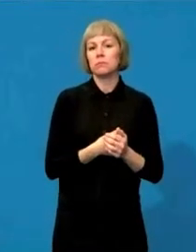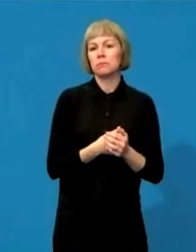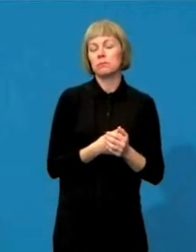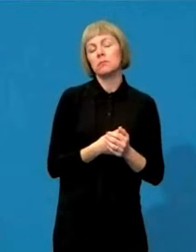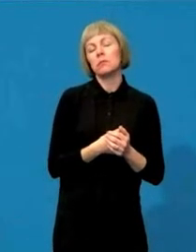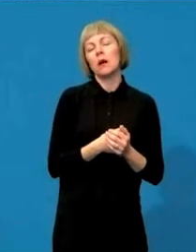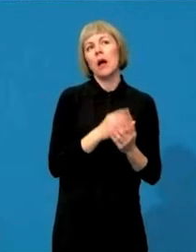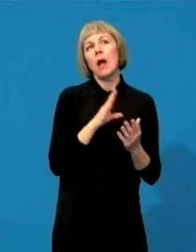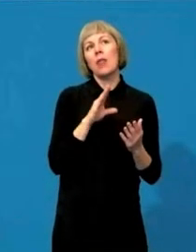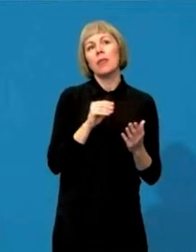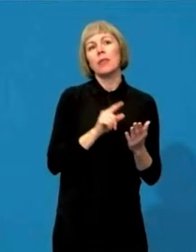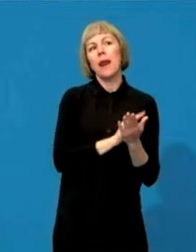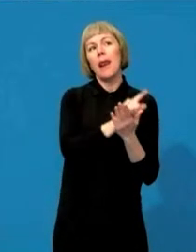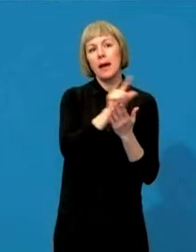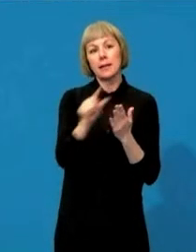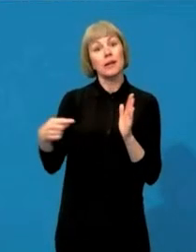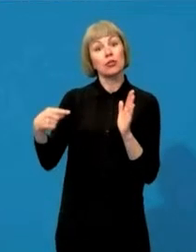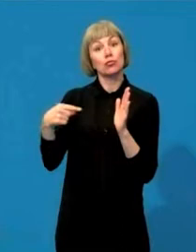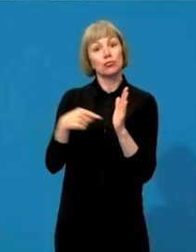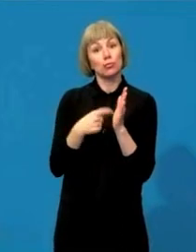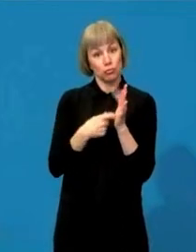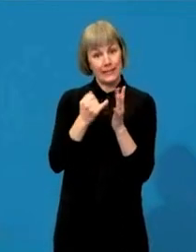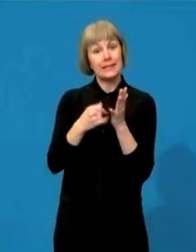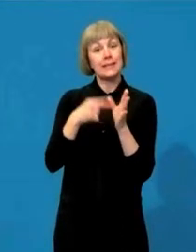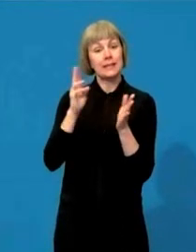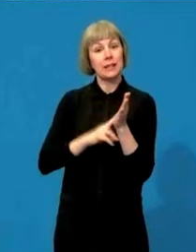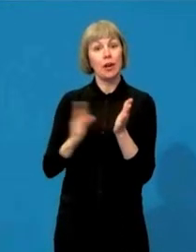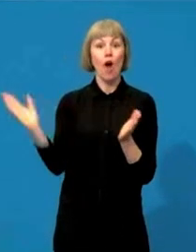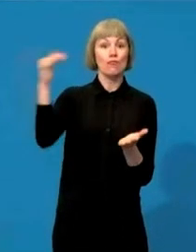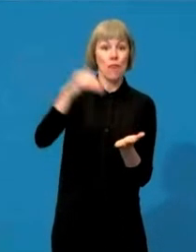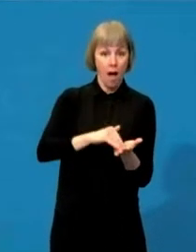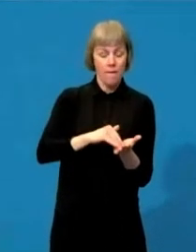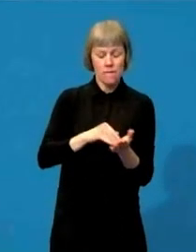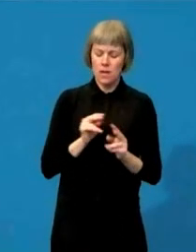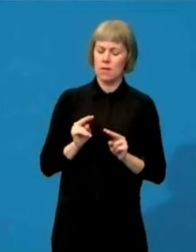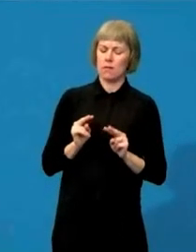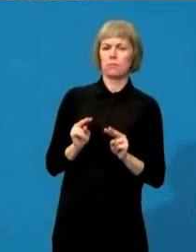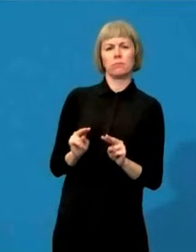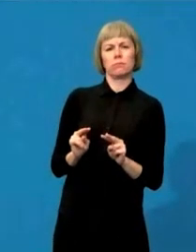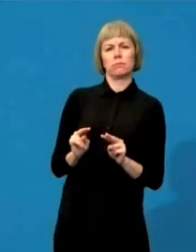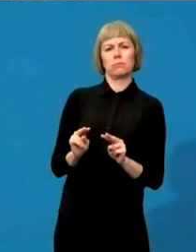But when Tristan came into our care, I noticed that there were - I mean, at the age